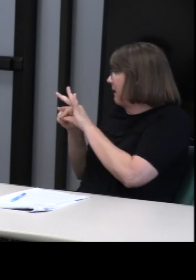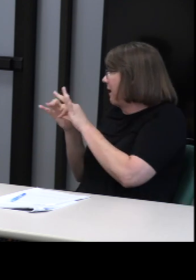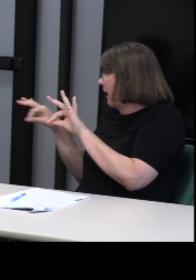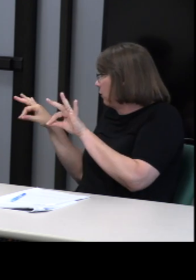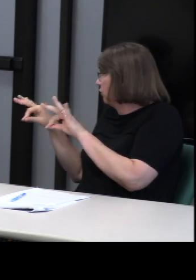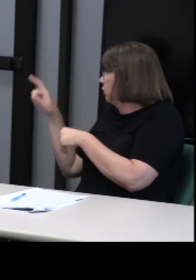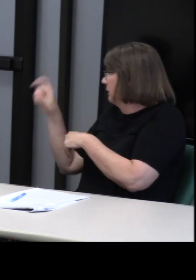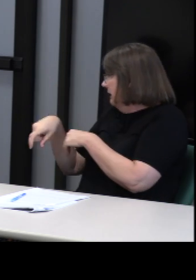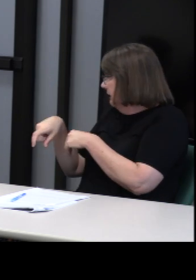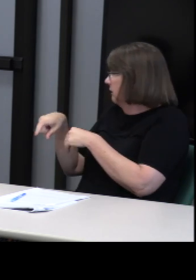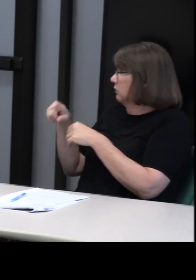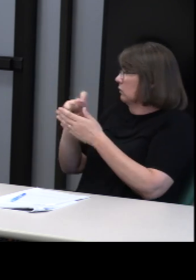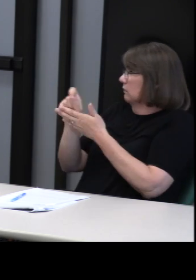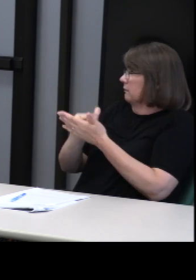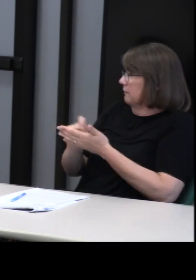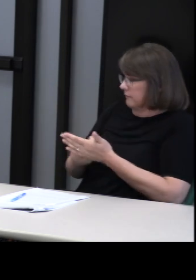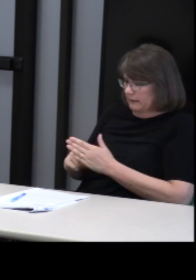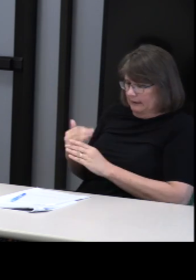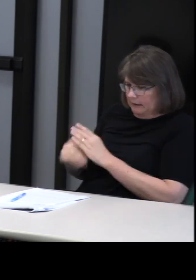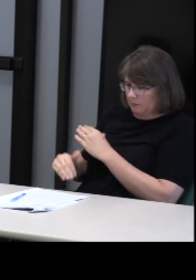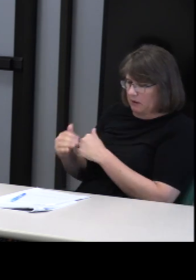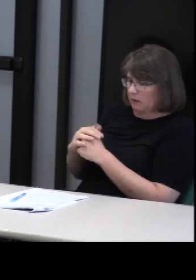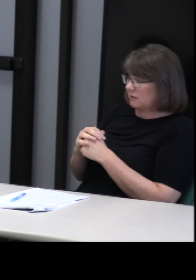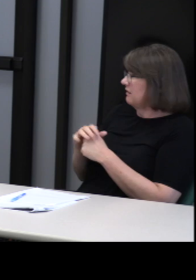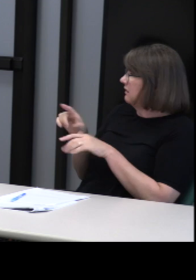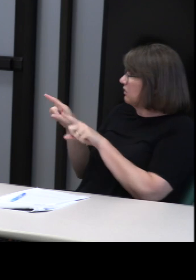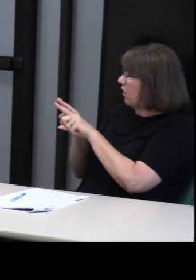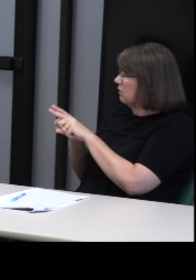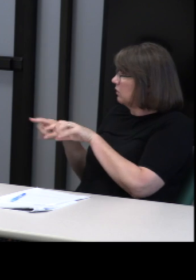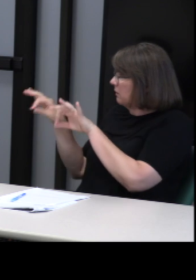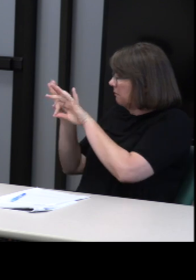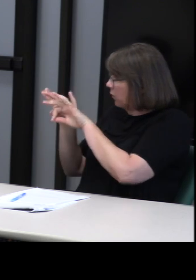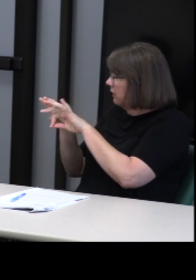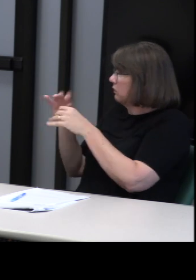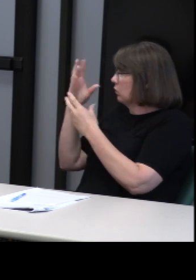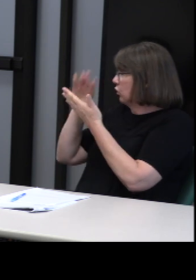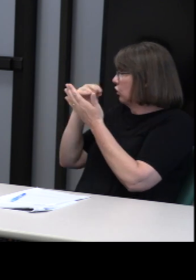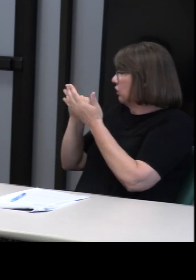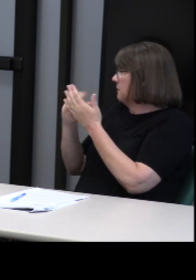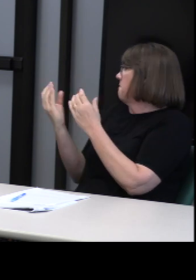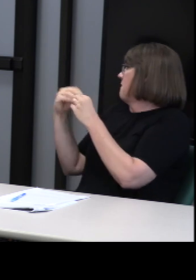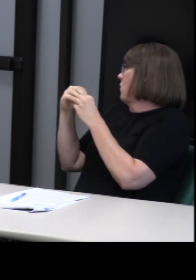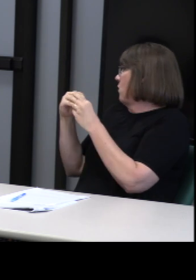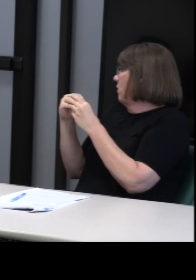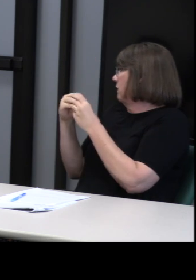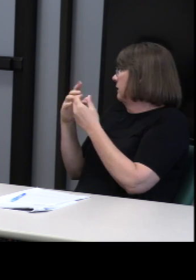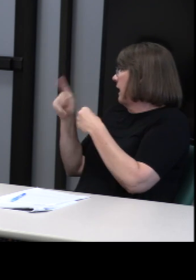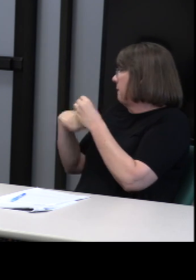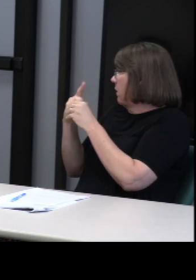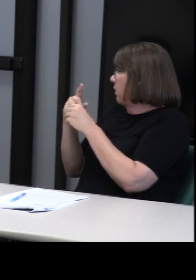So you can have a form already done and just tweak it a little bit according to each application.